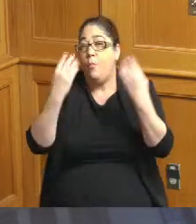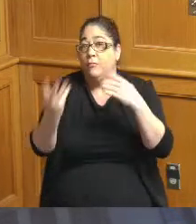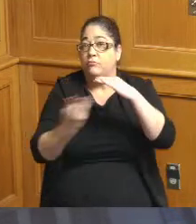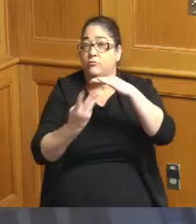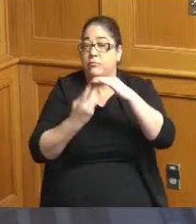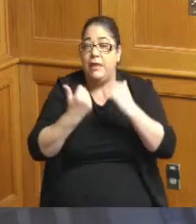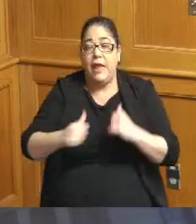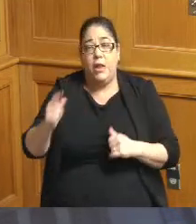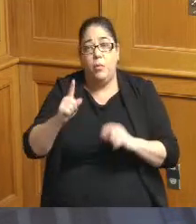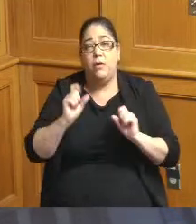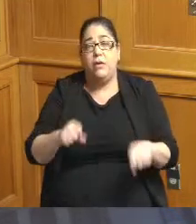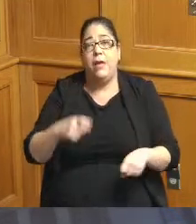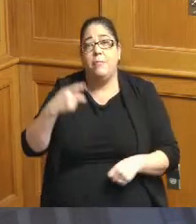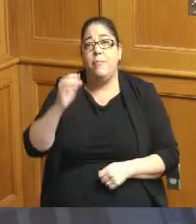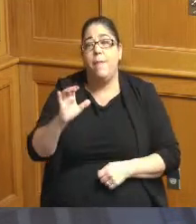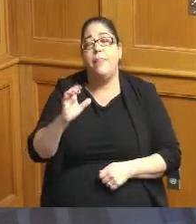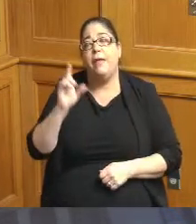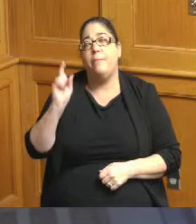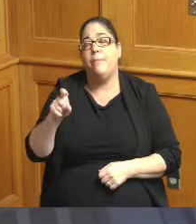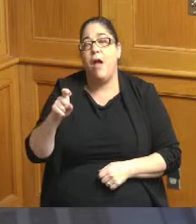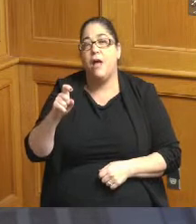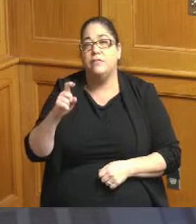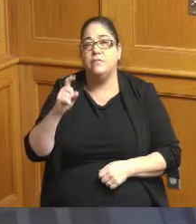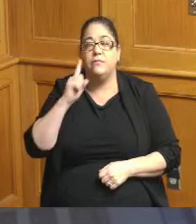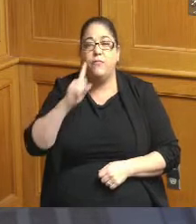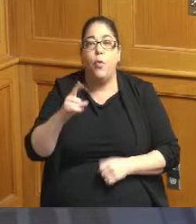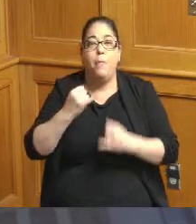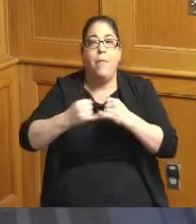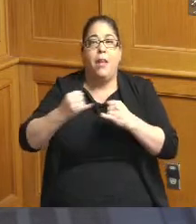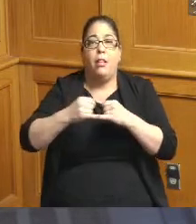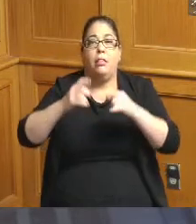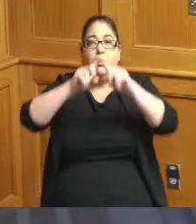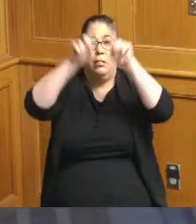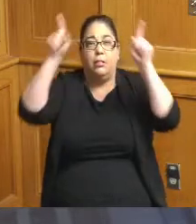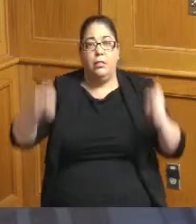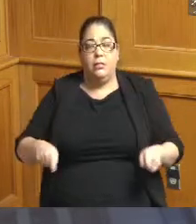members have to go through a security checkpoint but otherwise it's a great great location to get